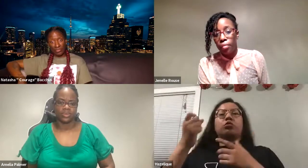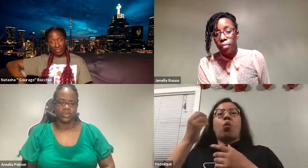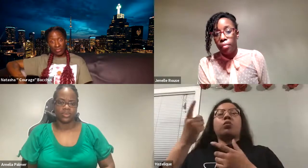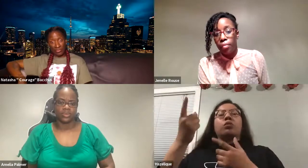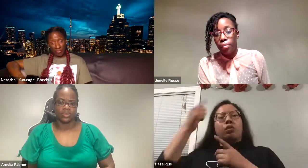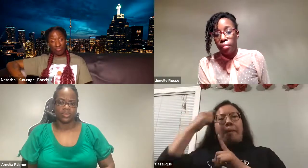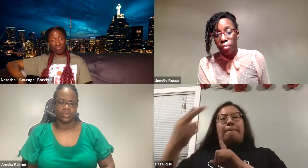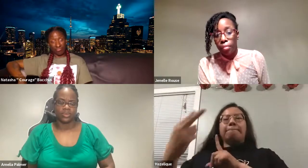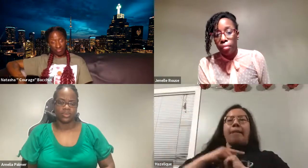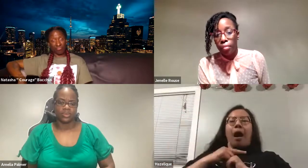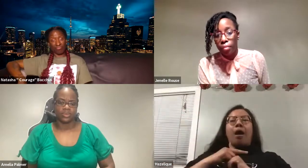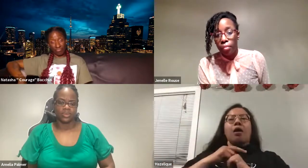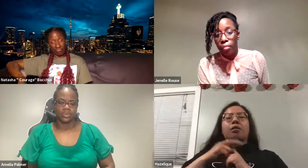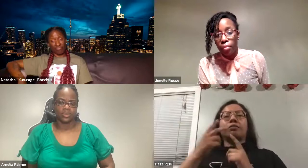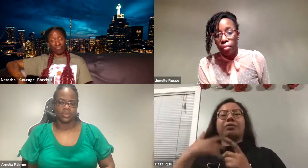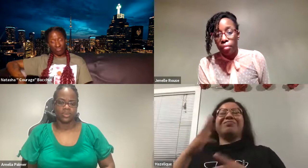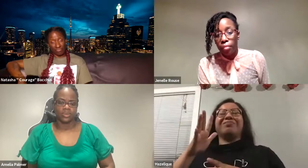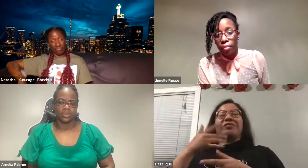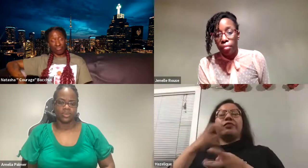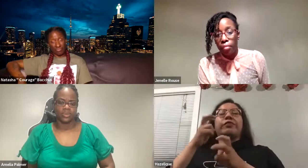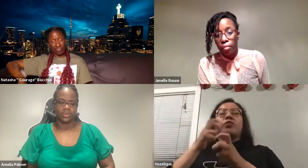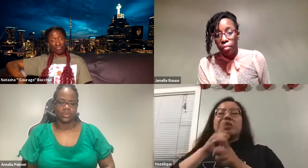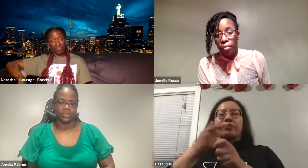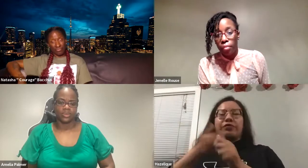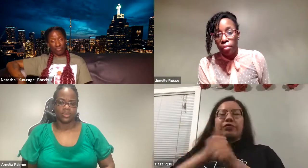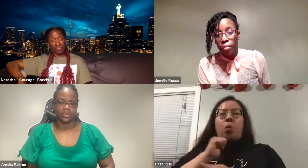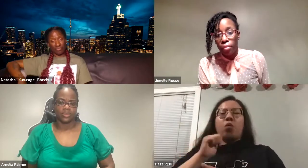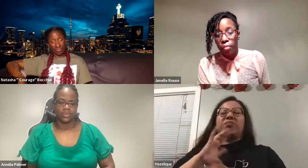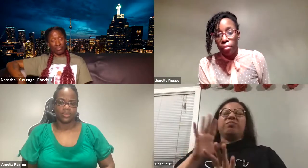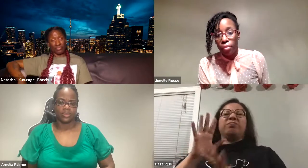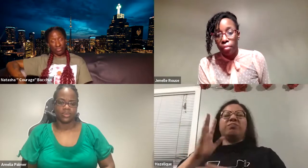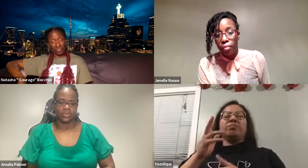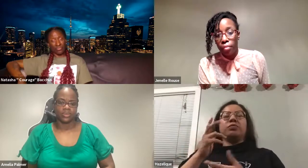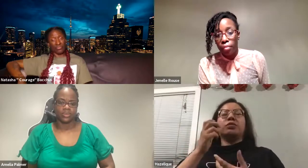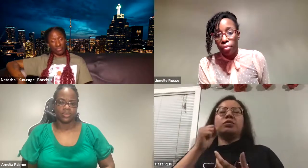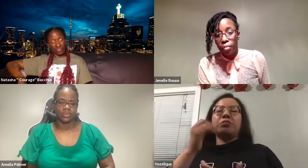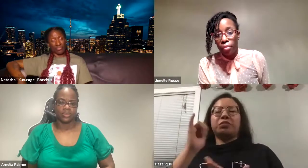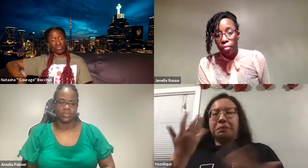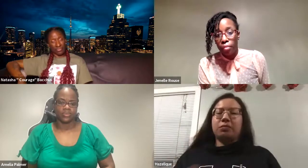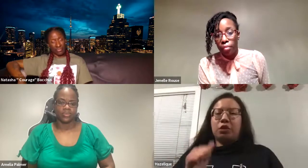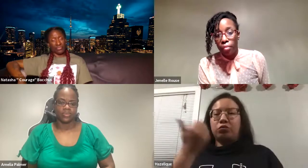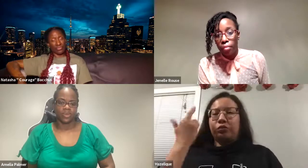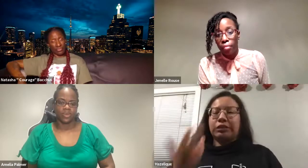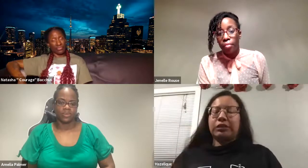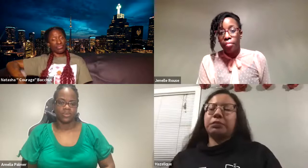it it can be a form of discrimination and they think that they don't really appreciate